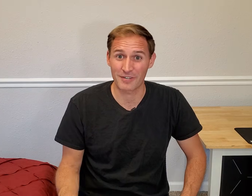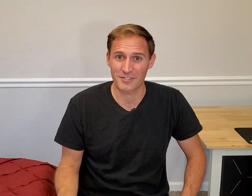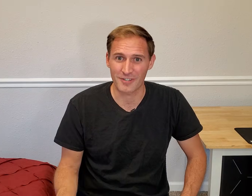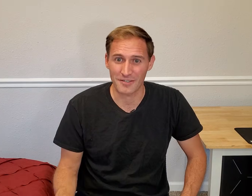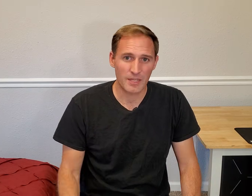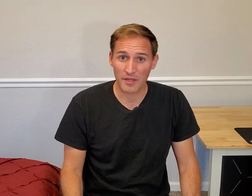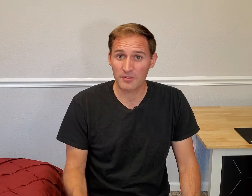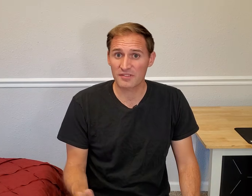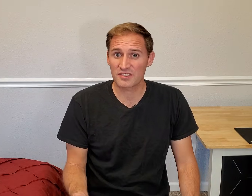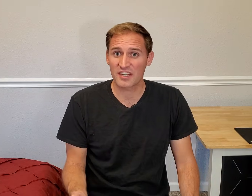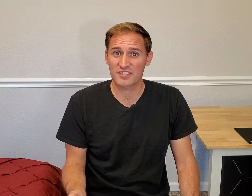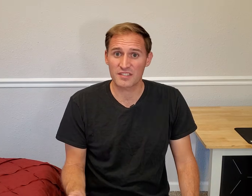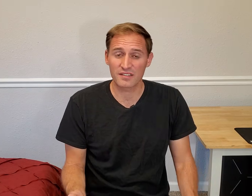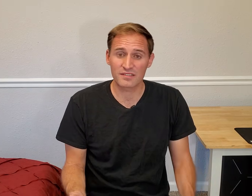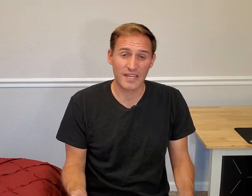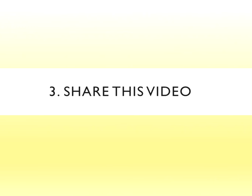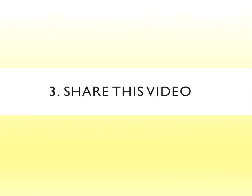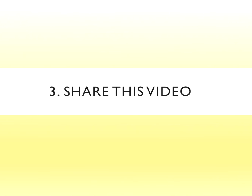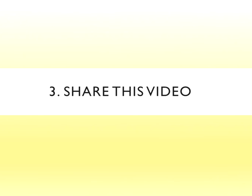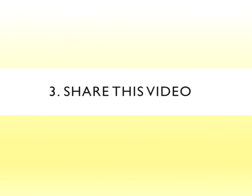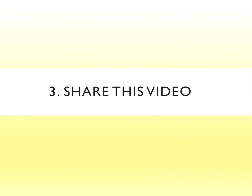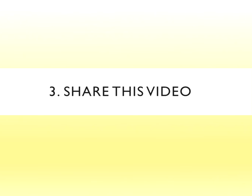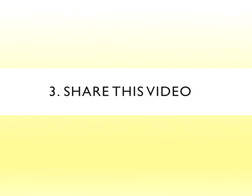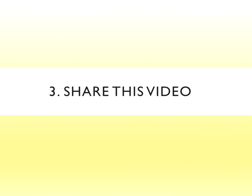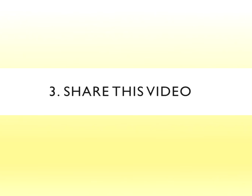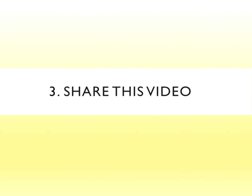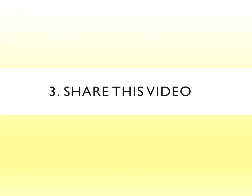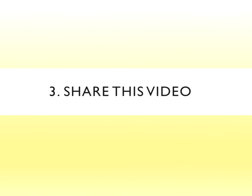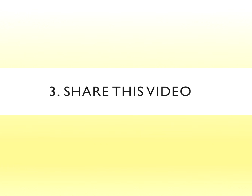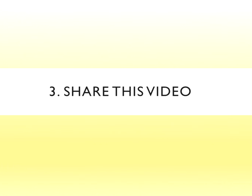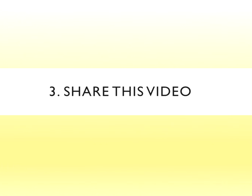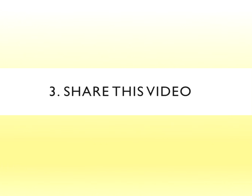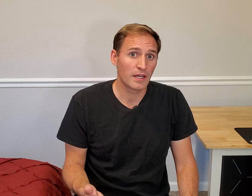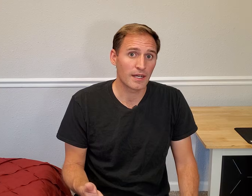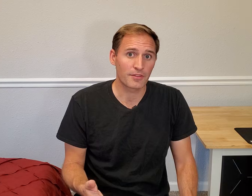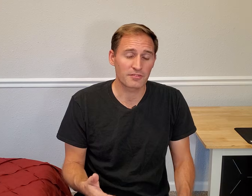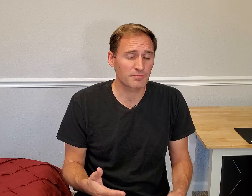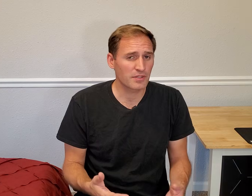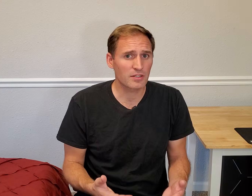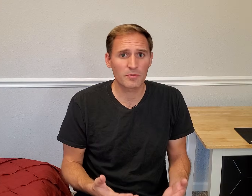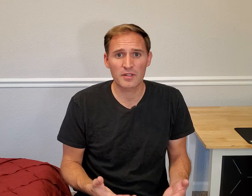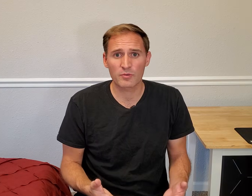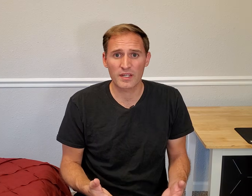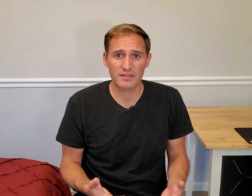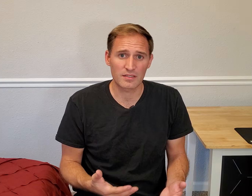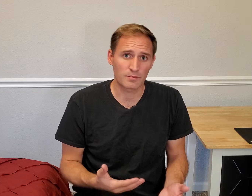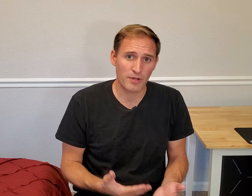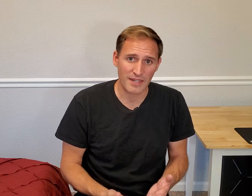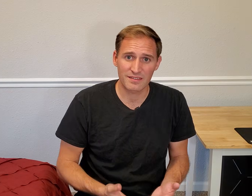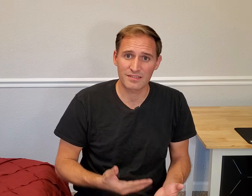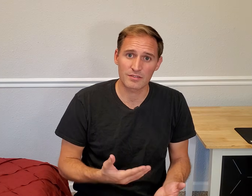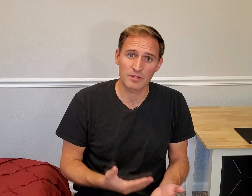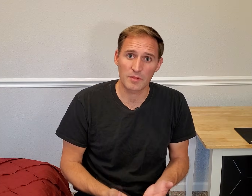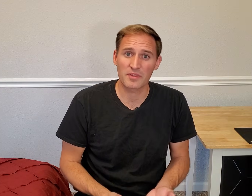refresher on. And my third suggestion is to actually share this video with somebody that you know. There's really no better way to practice and to remember